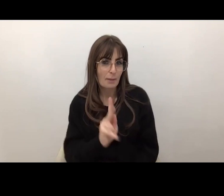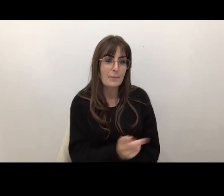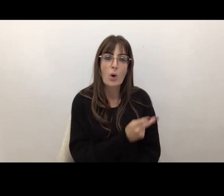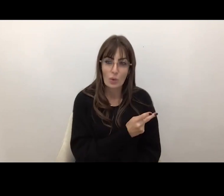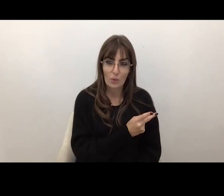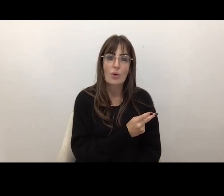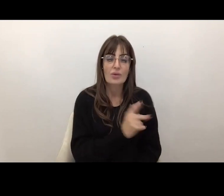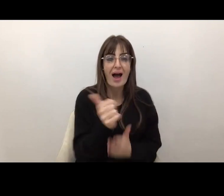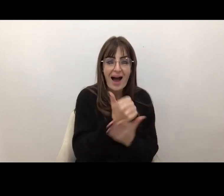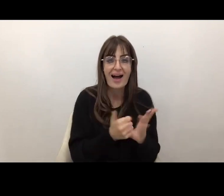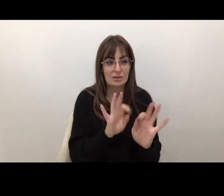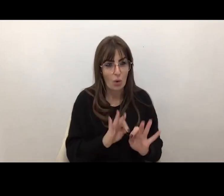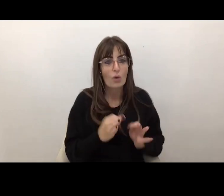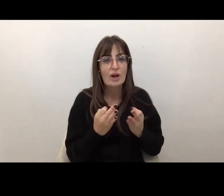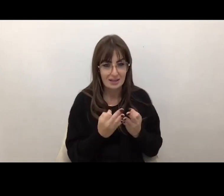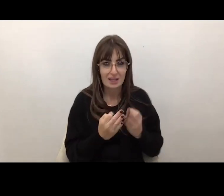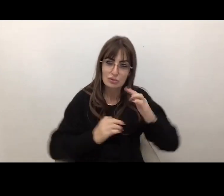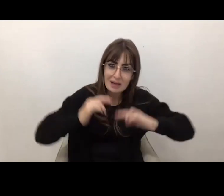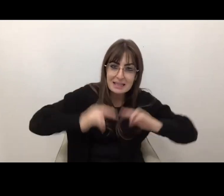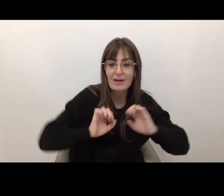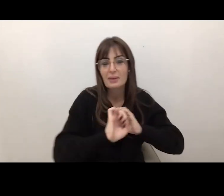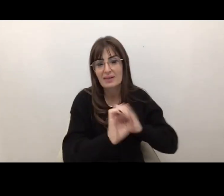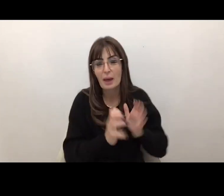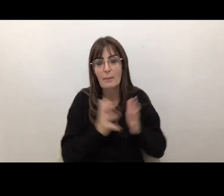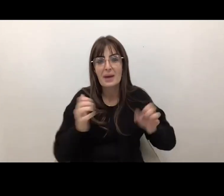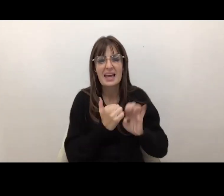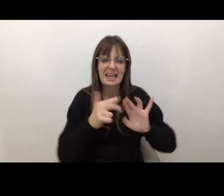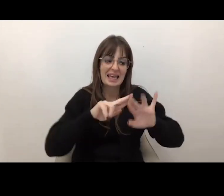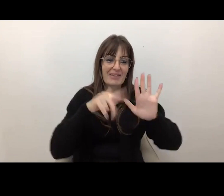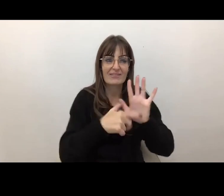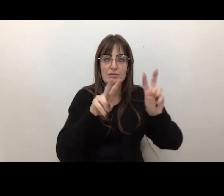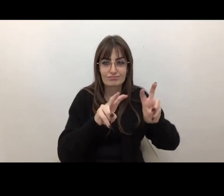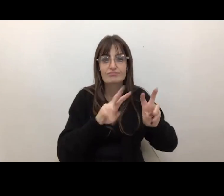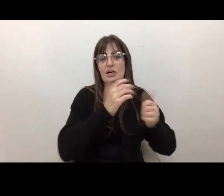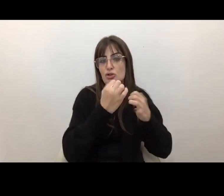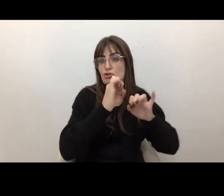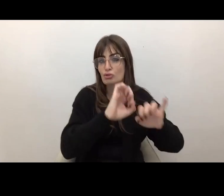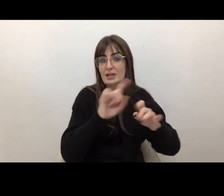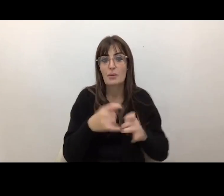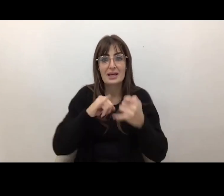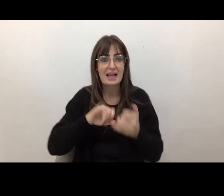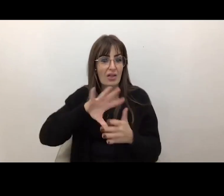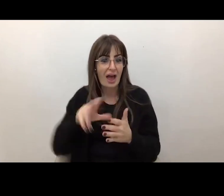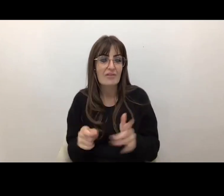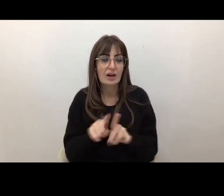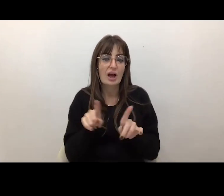arts organisations, developing their major gifts strategies and when I was in South Africa over all